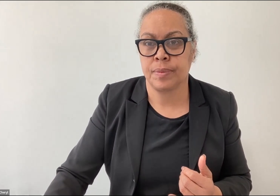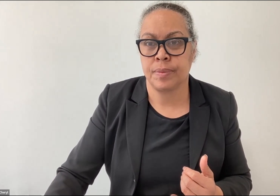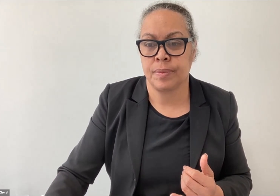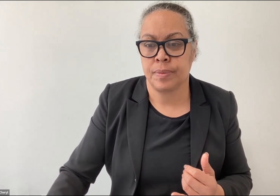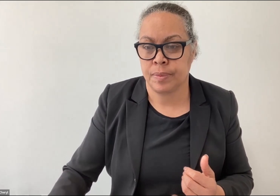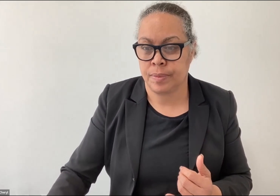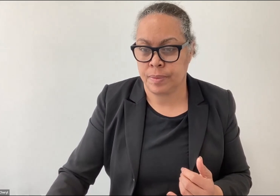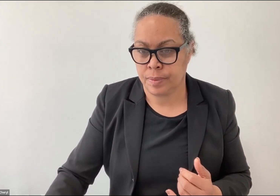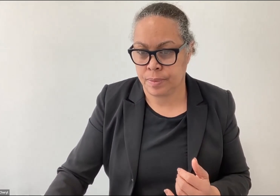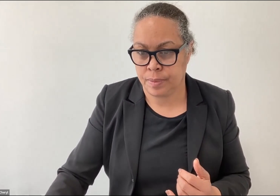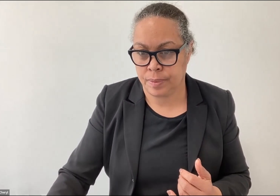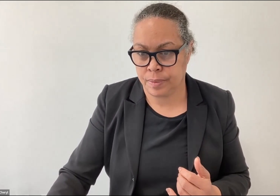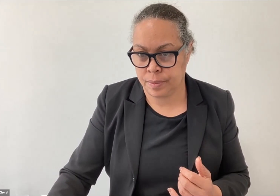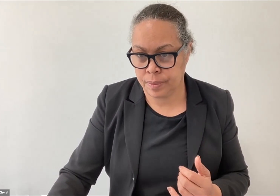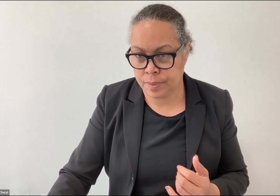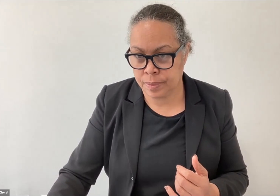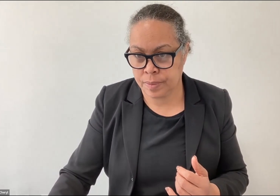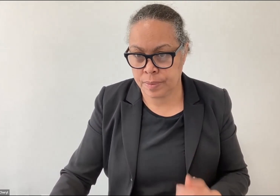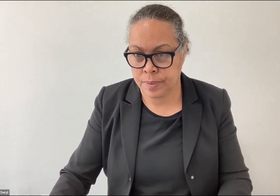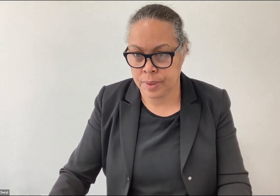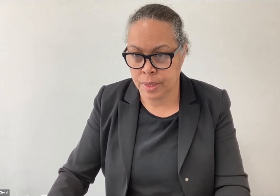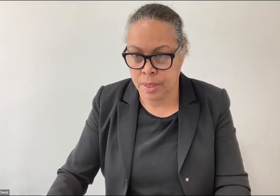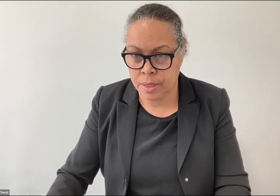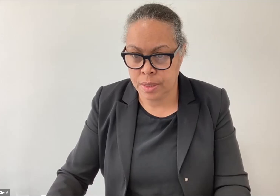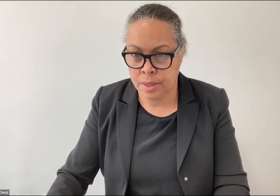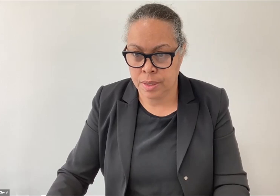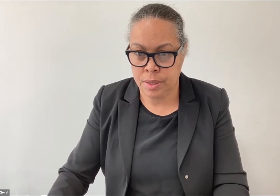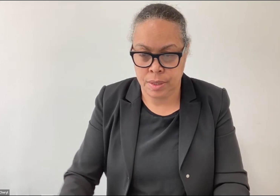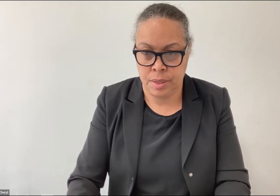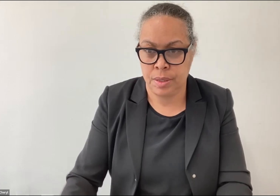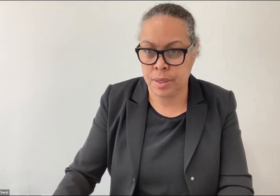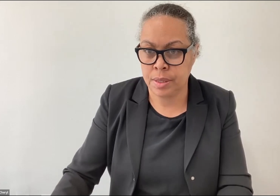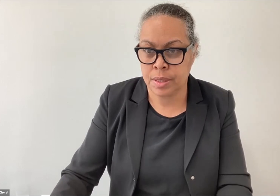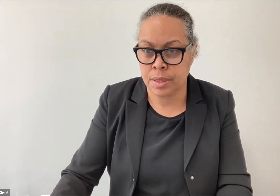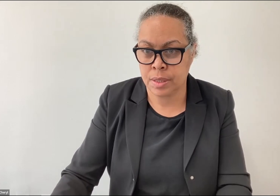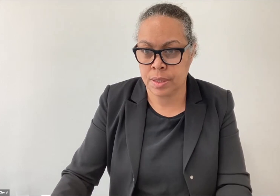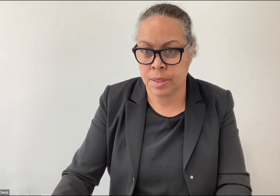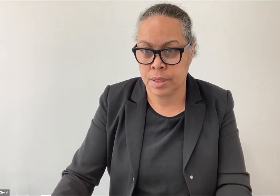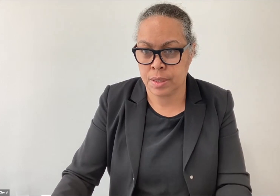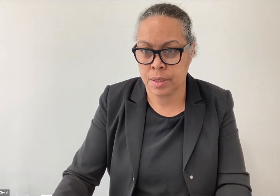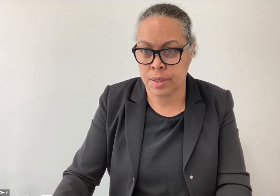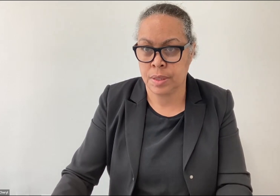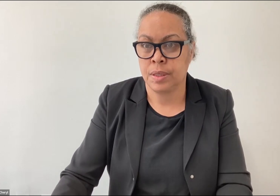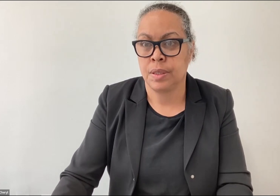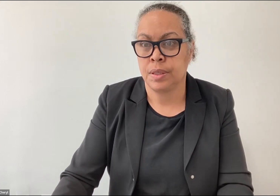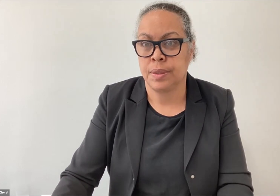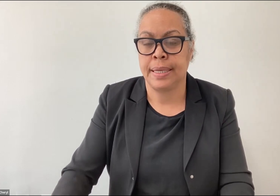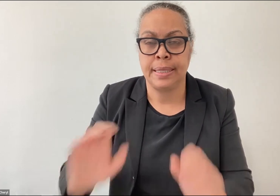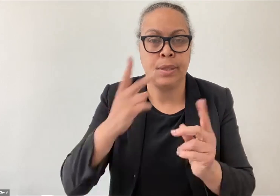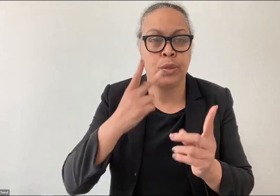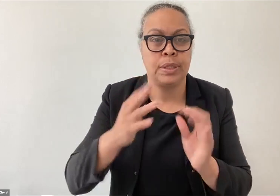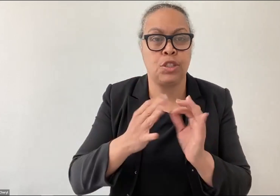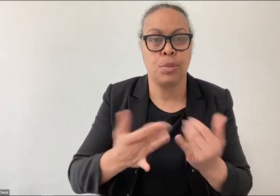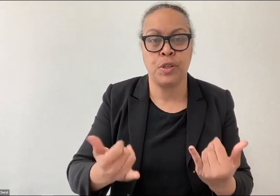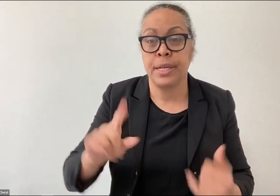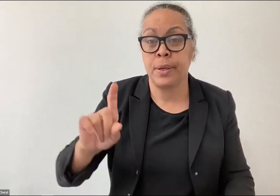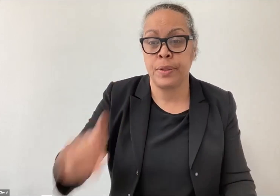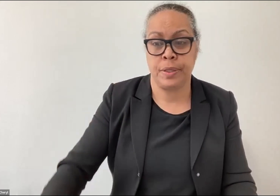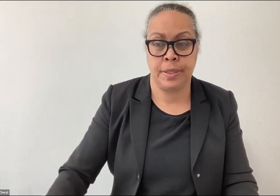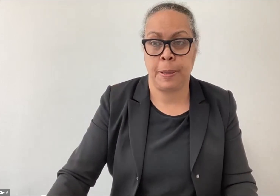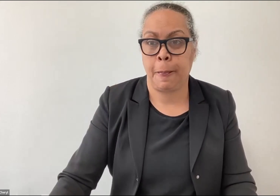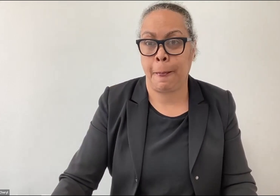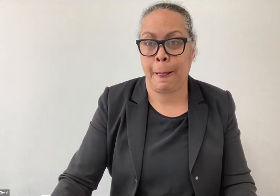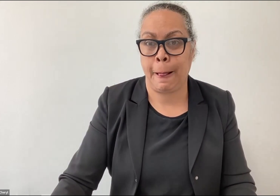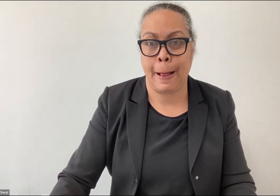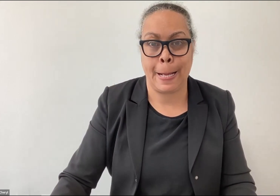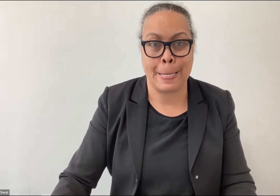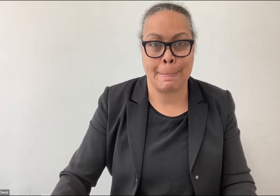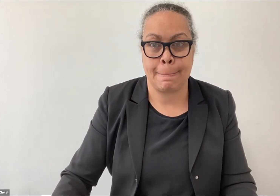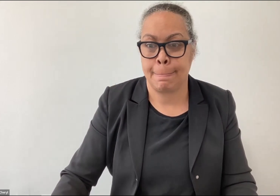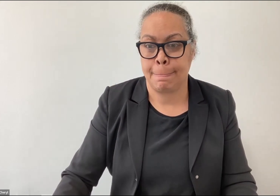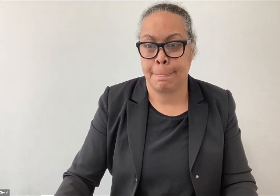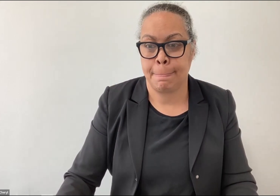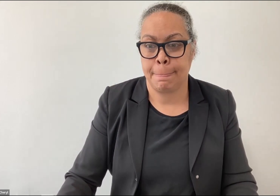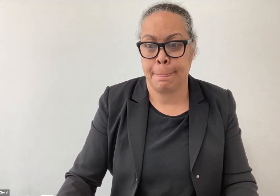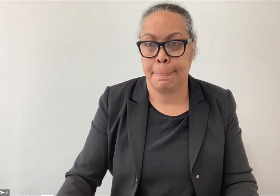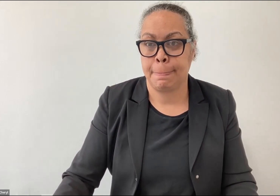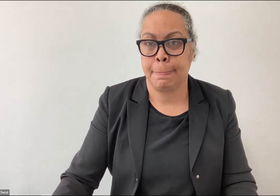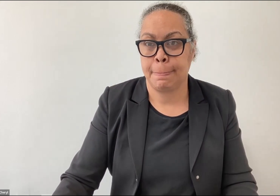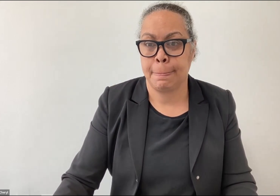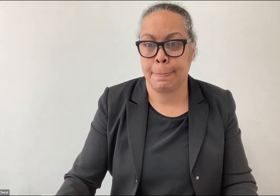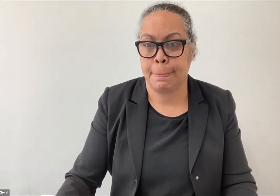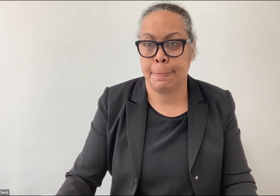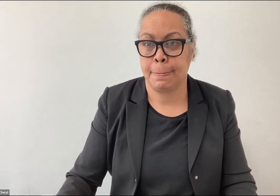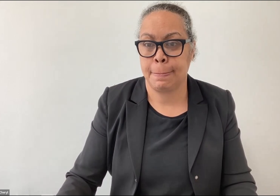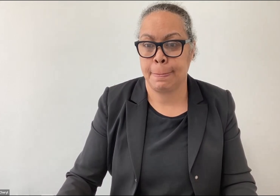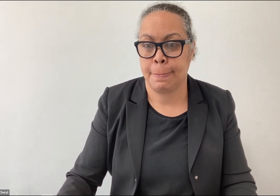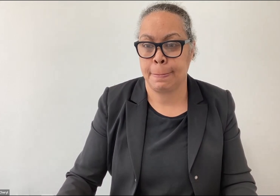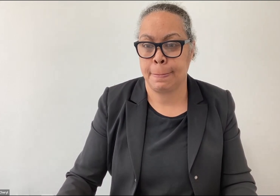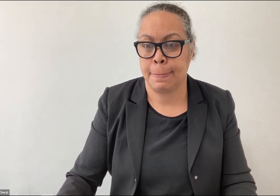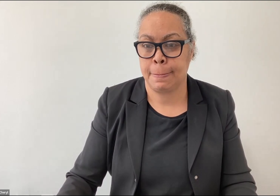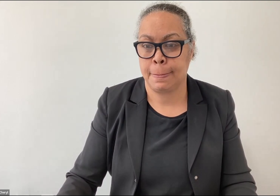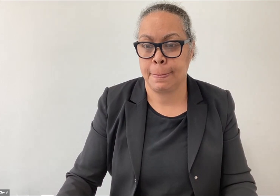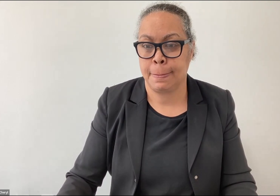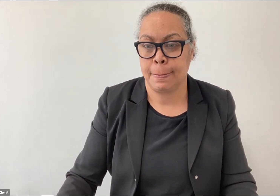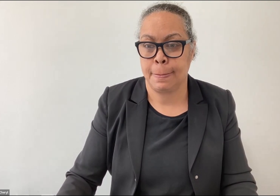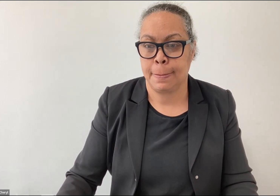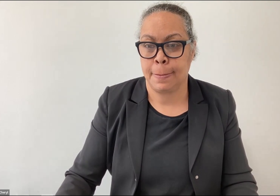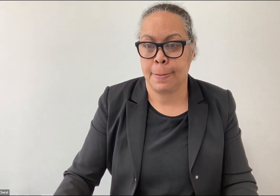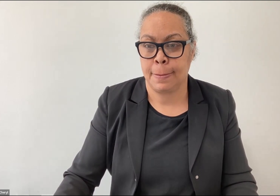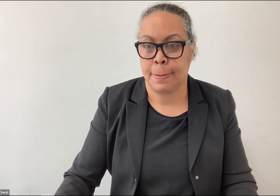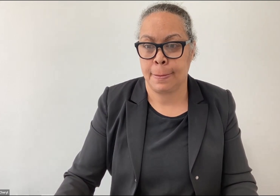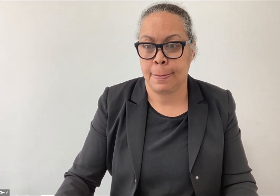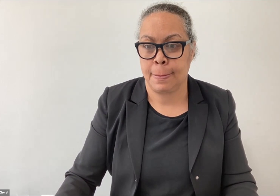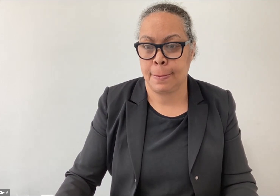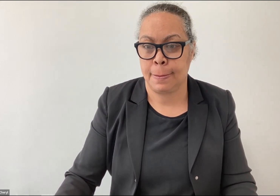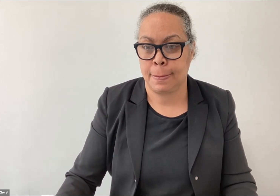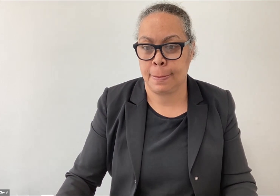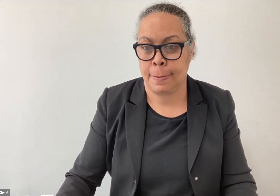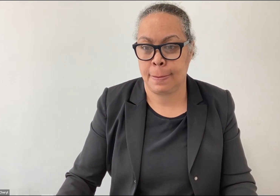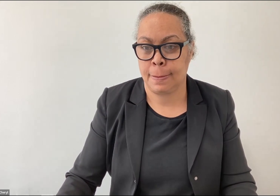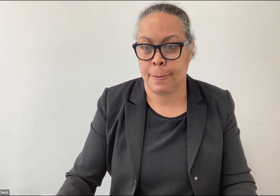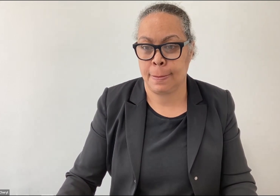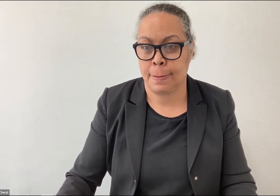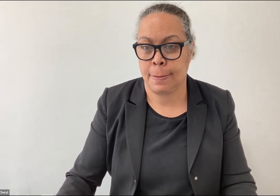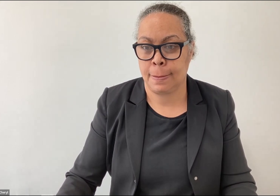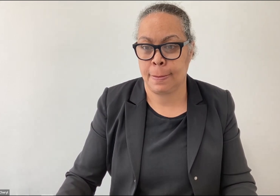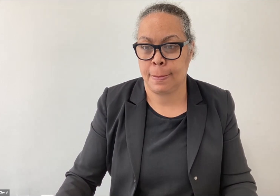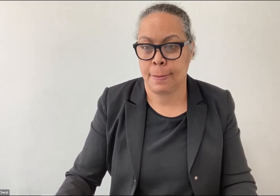There's no option to view Yes, can you see the answer for now